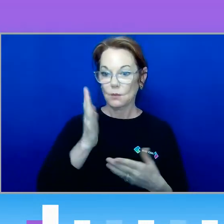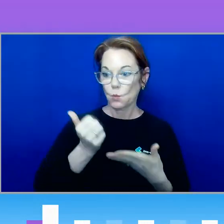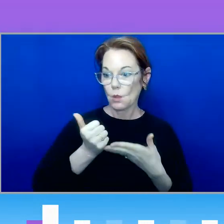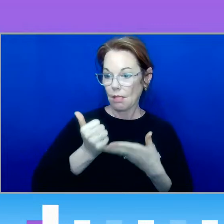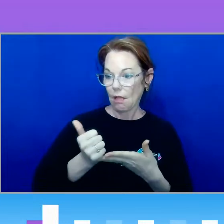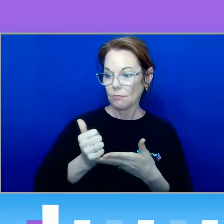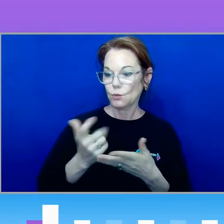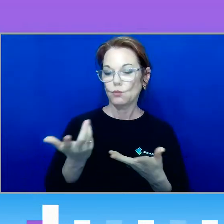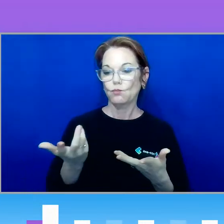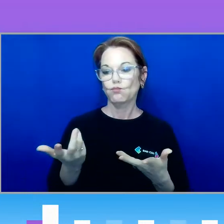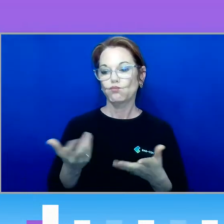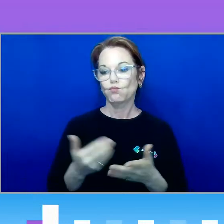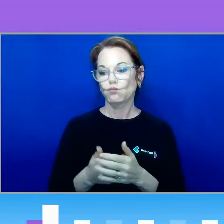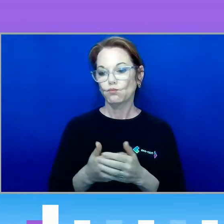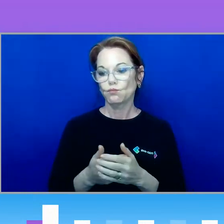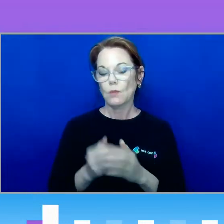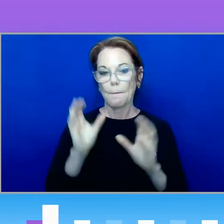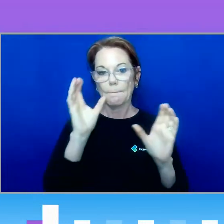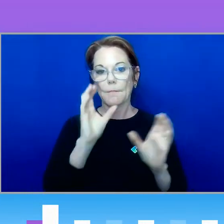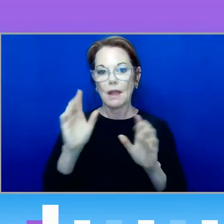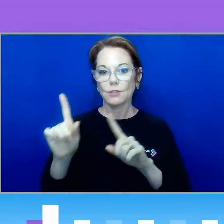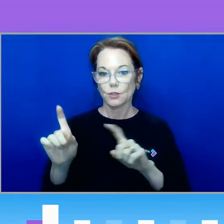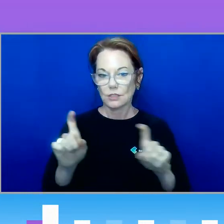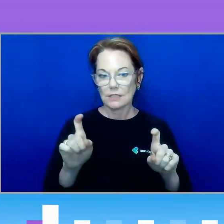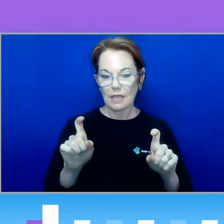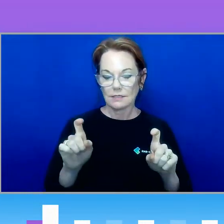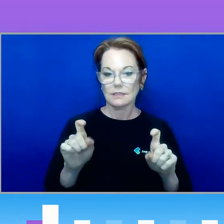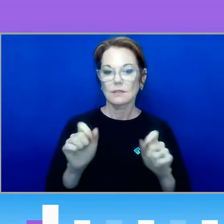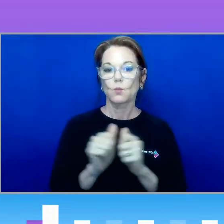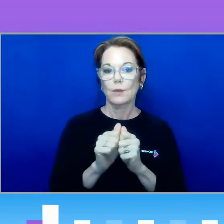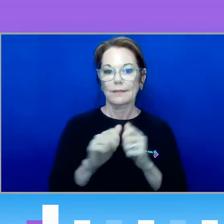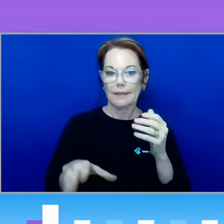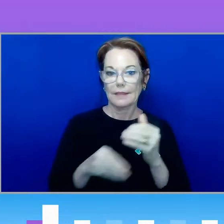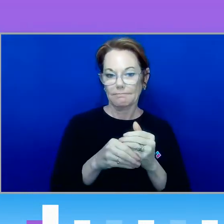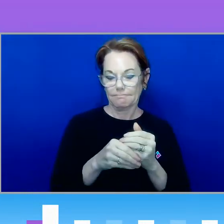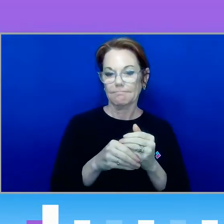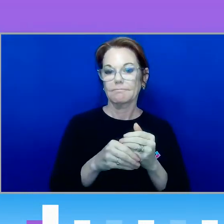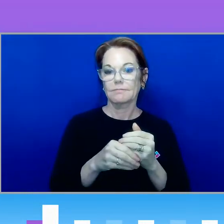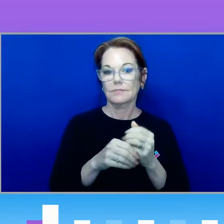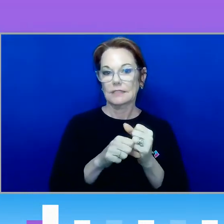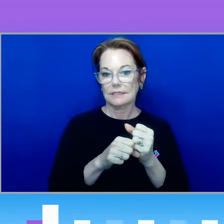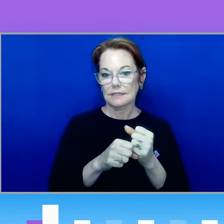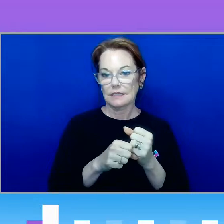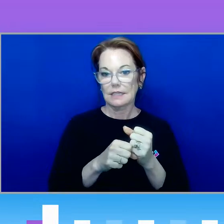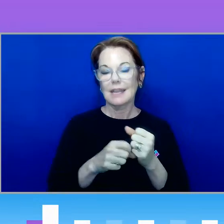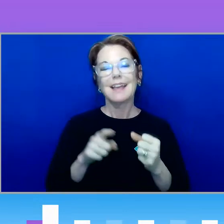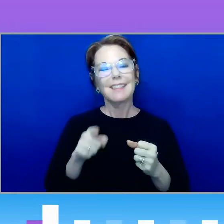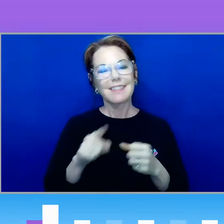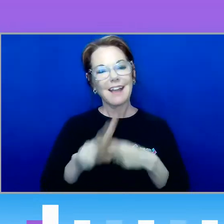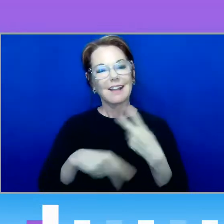help you kind of test with the browser extension. And typically, you know, those